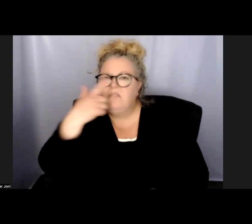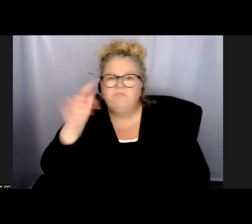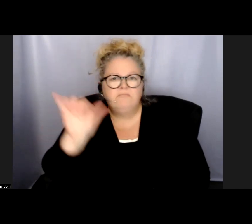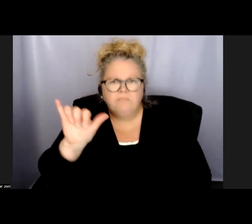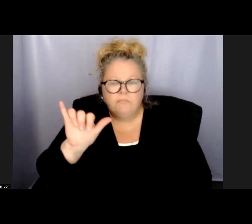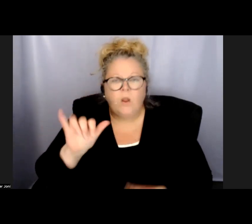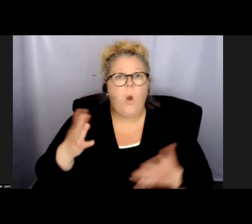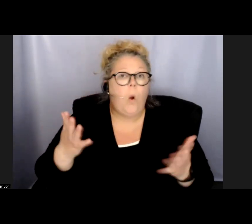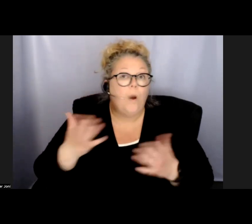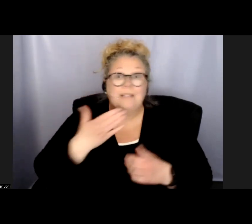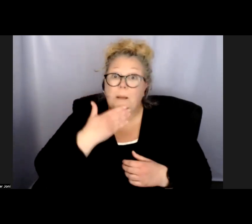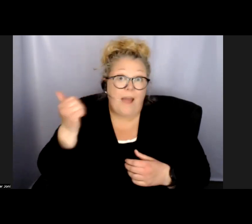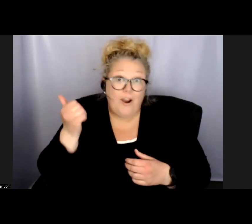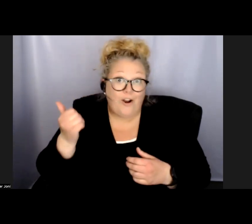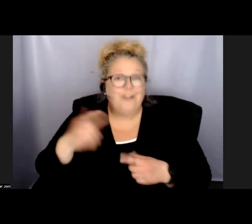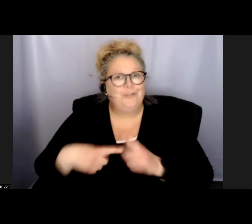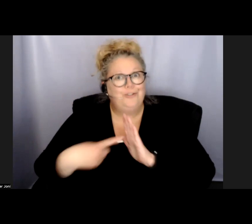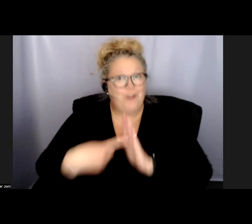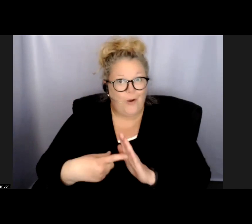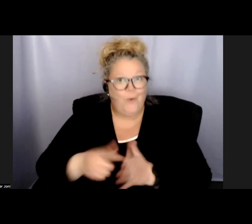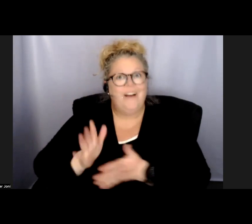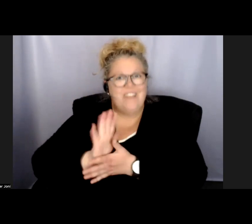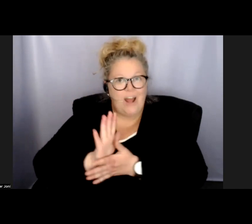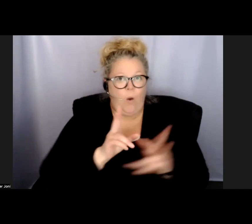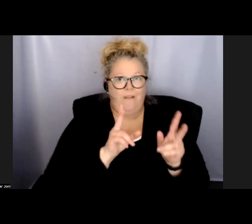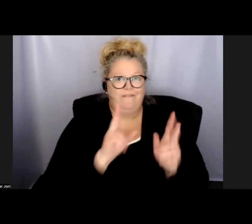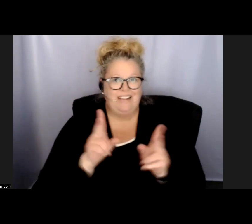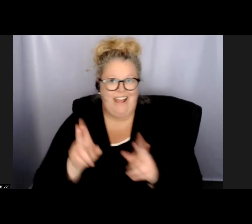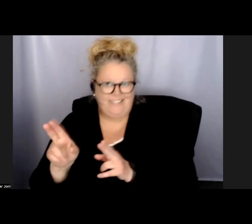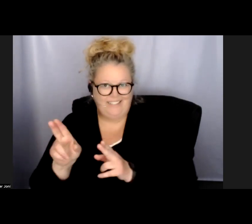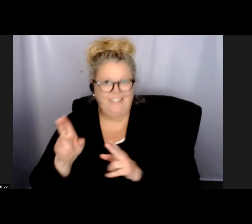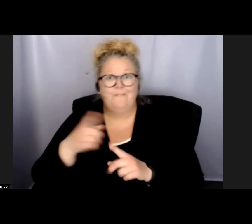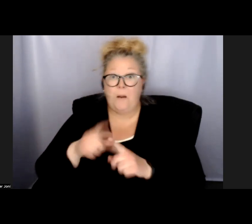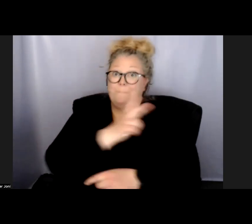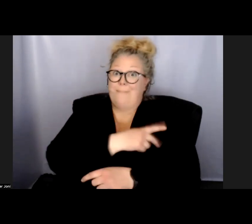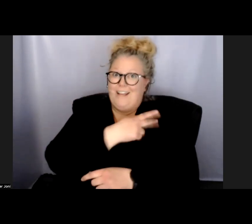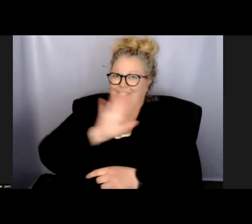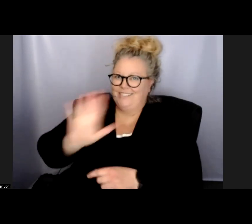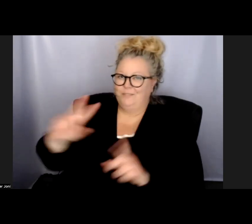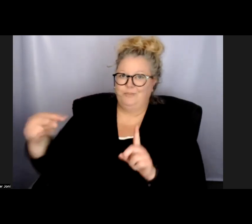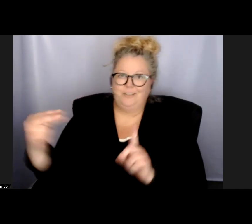than to show video vignettes from the perspective of the patient with hearing loss. we are now going